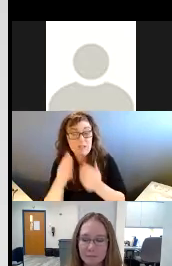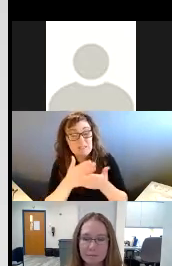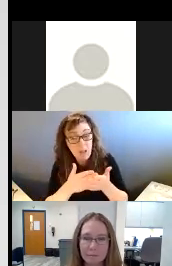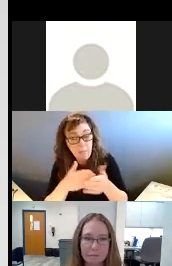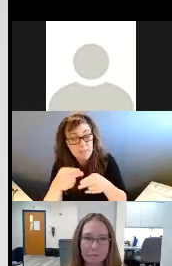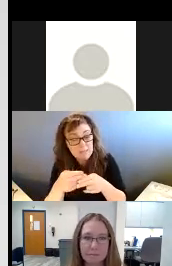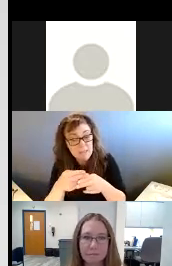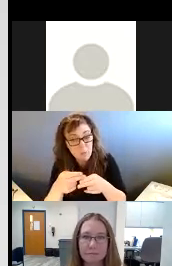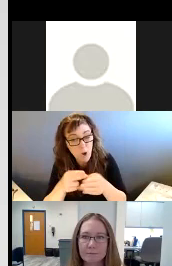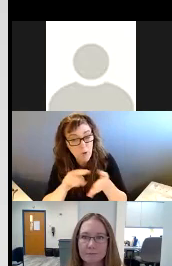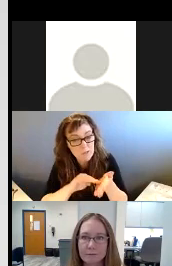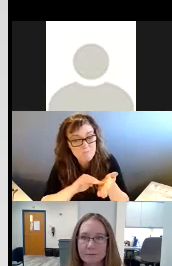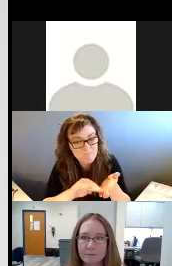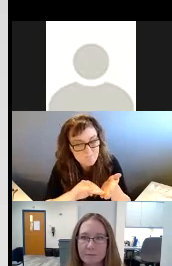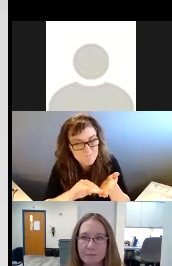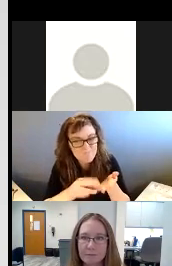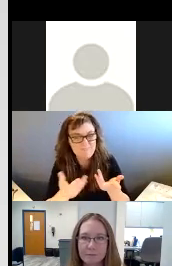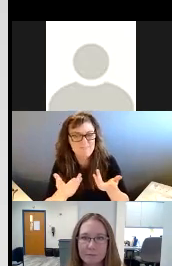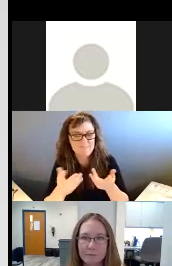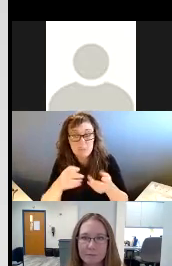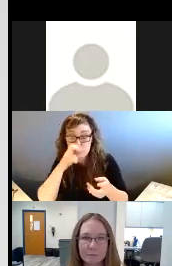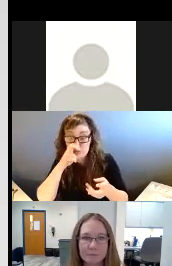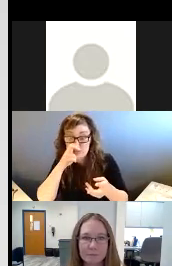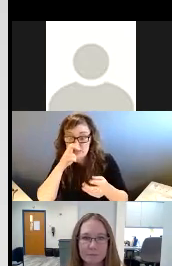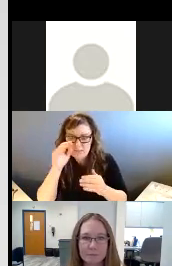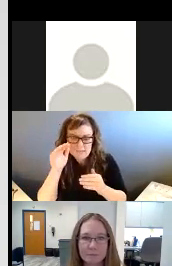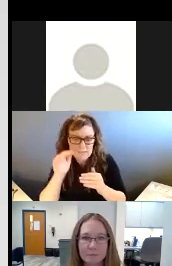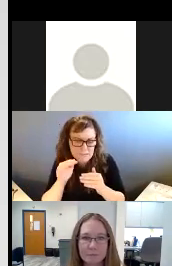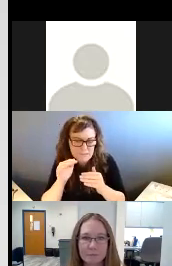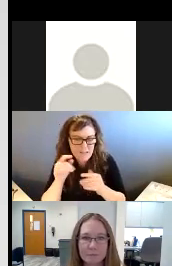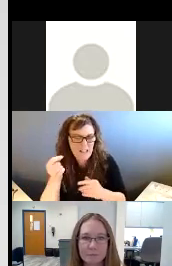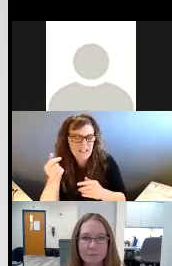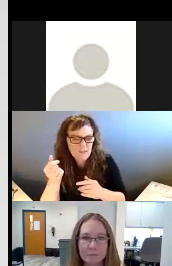THEY ARE NOT AS STRICT AS THEY HAVE BEEN IN THE PAST.